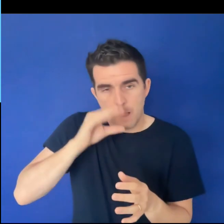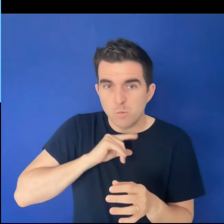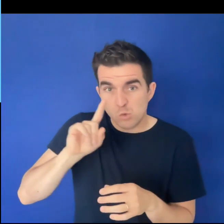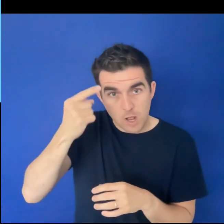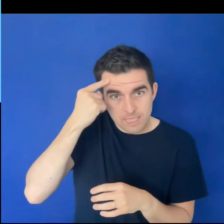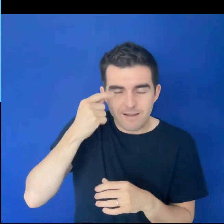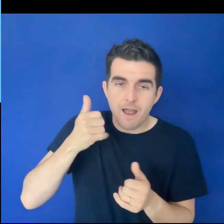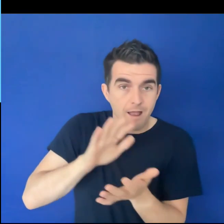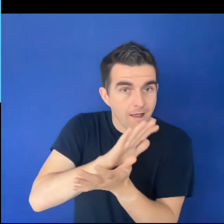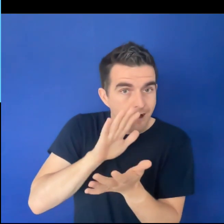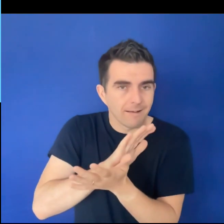Have fun.